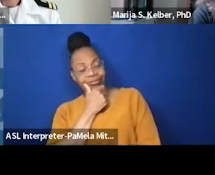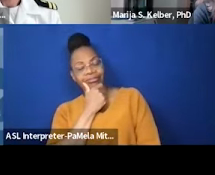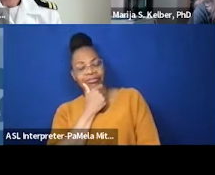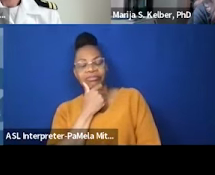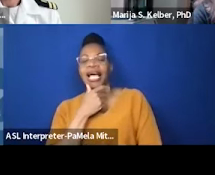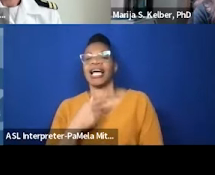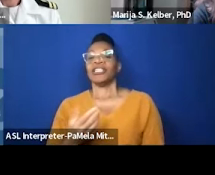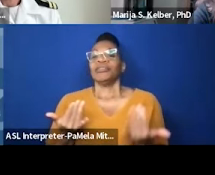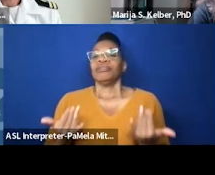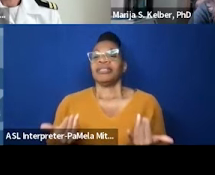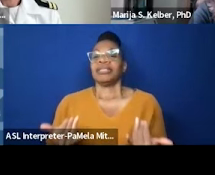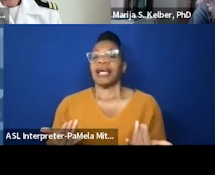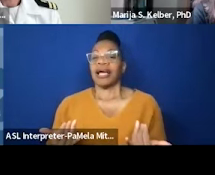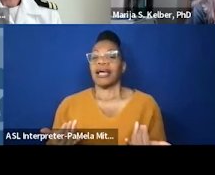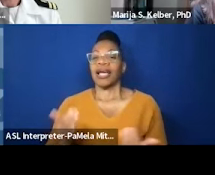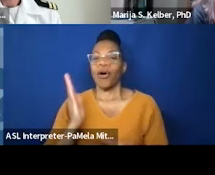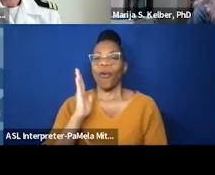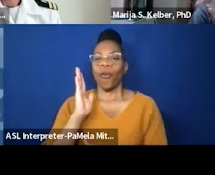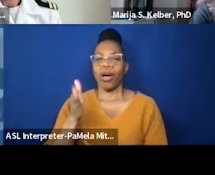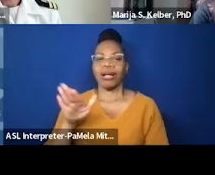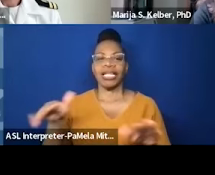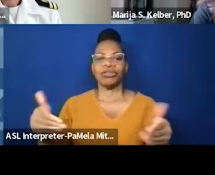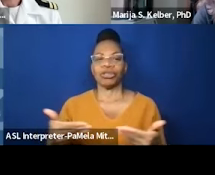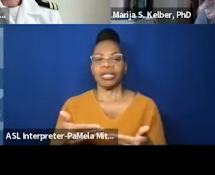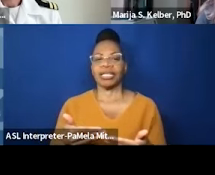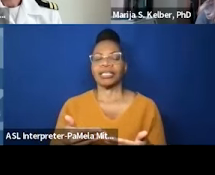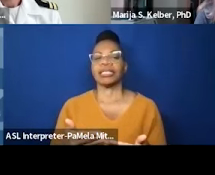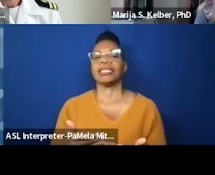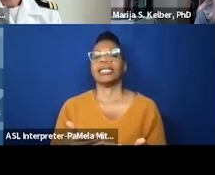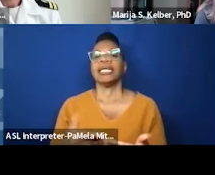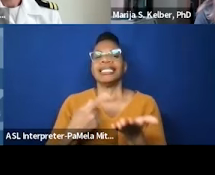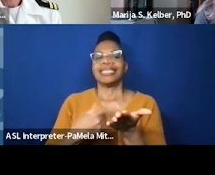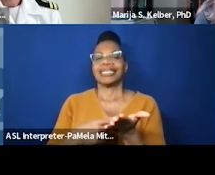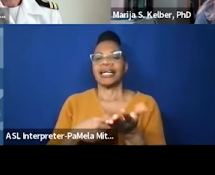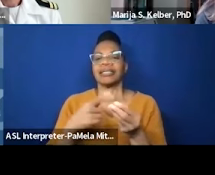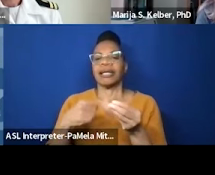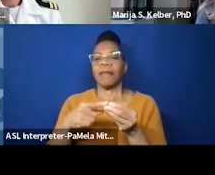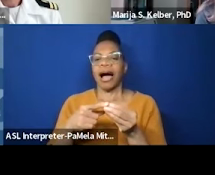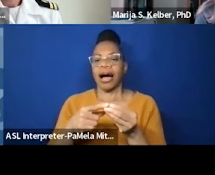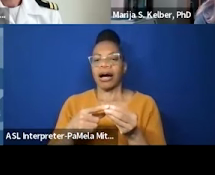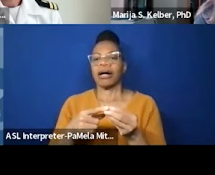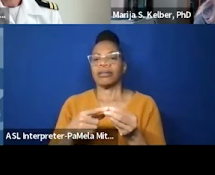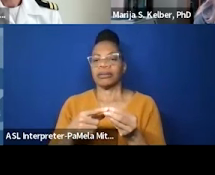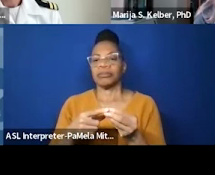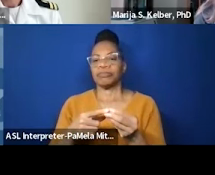So today, I will... And good afternoon, everyone. Today I will tell you more about the two literature reviews